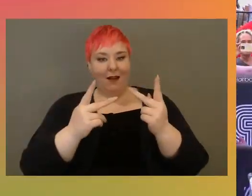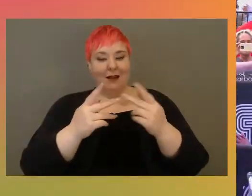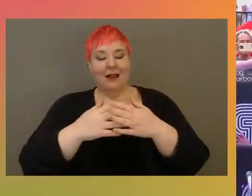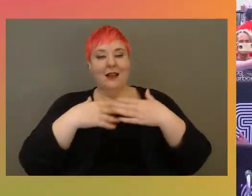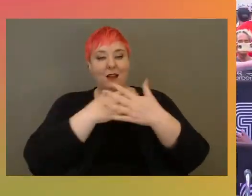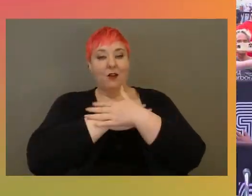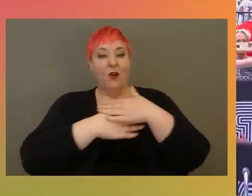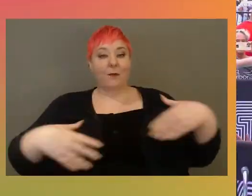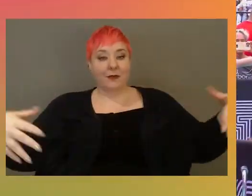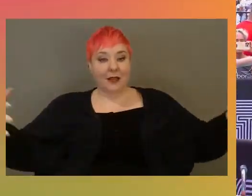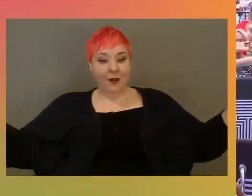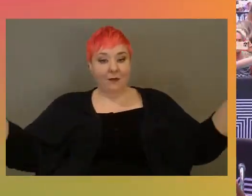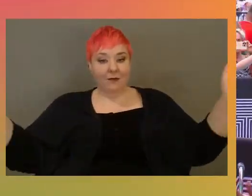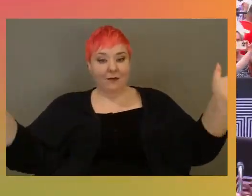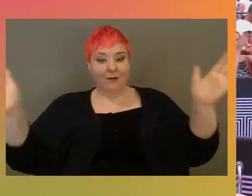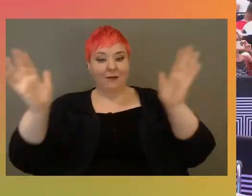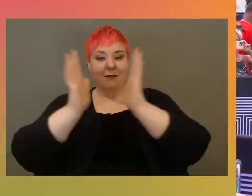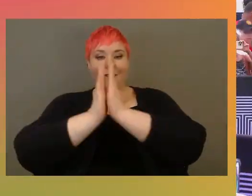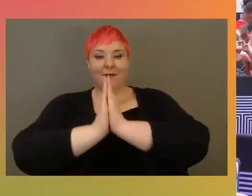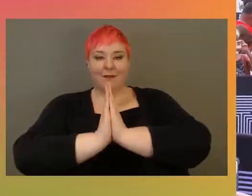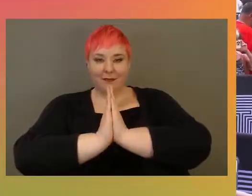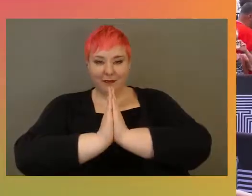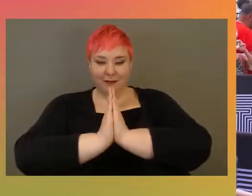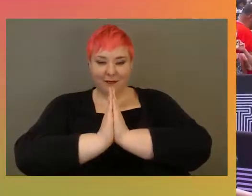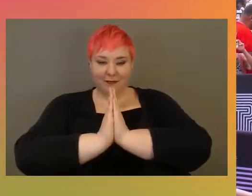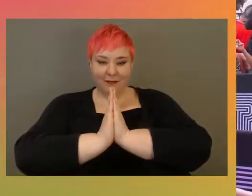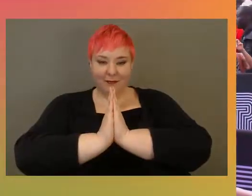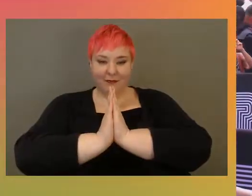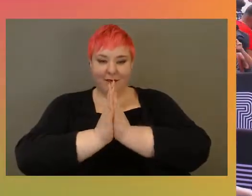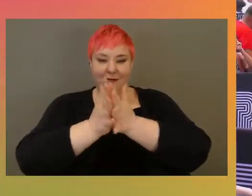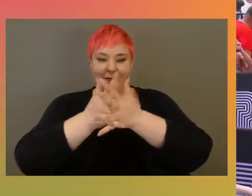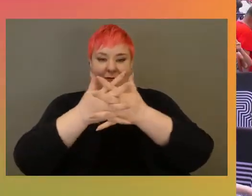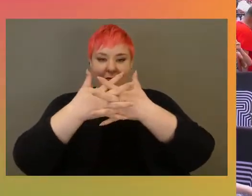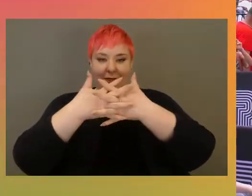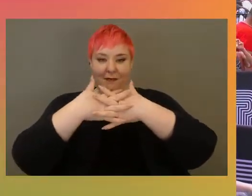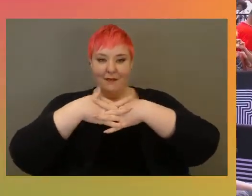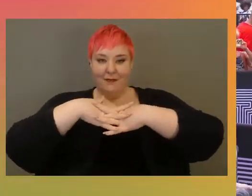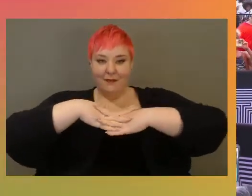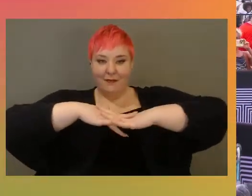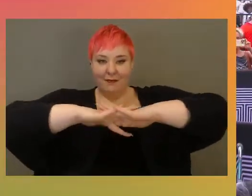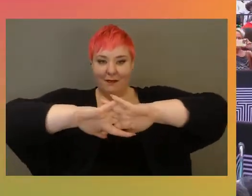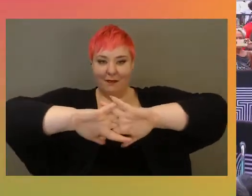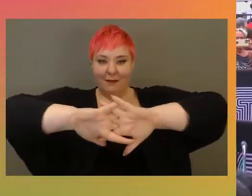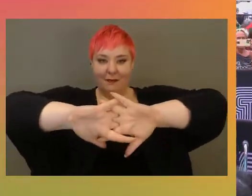AND COME BACK TO CENTER.